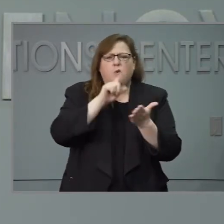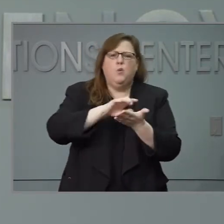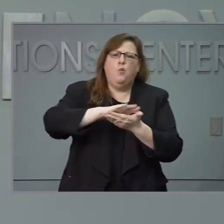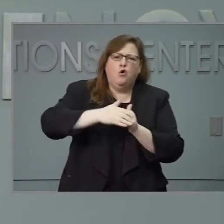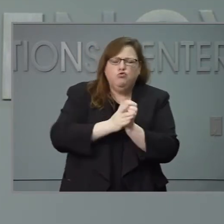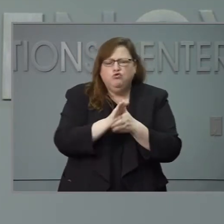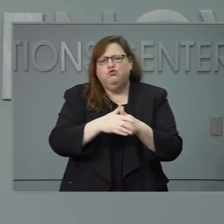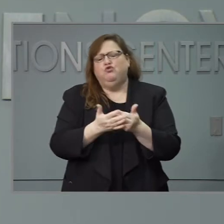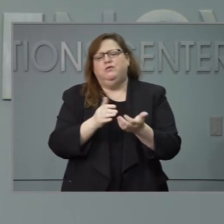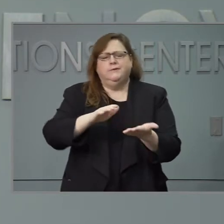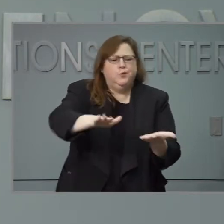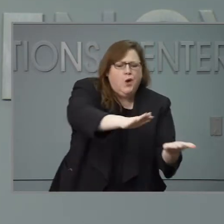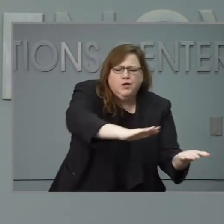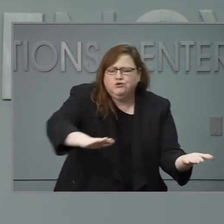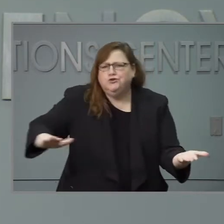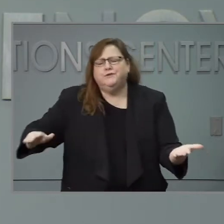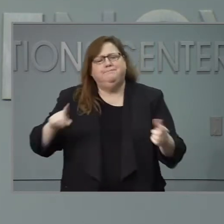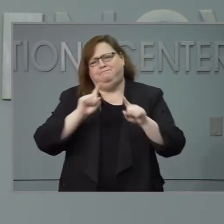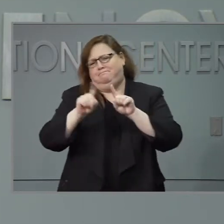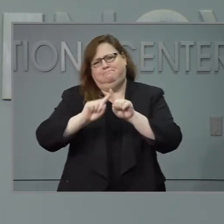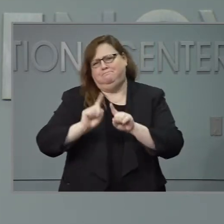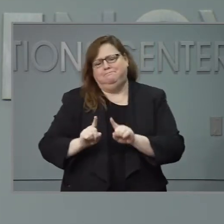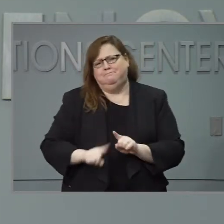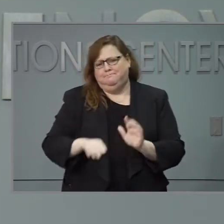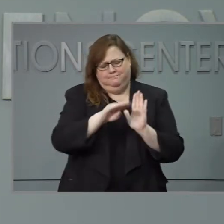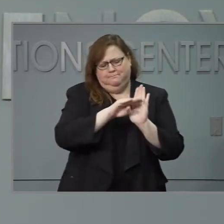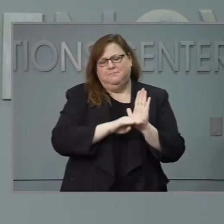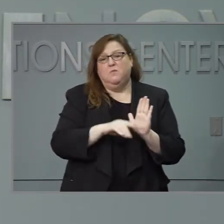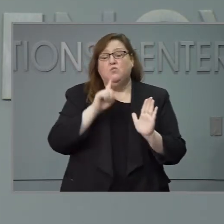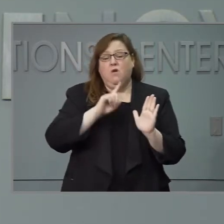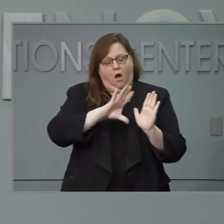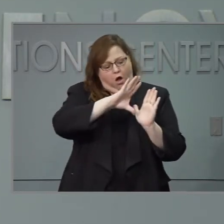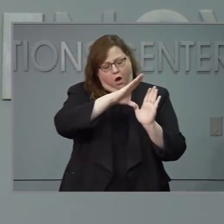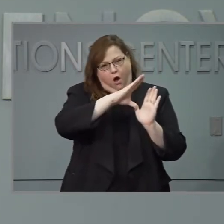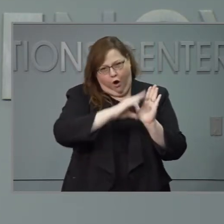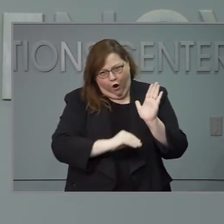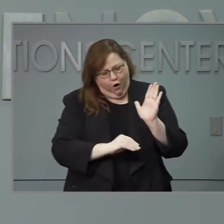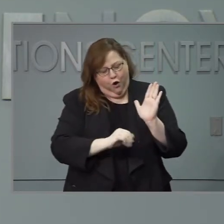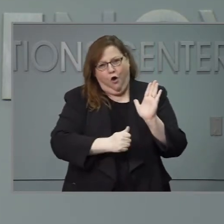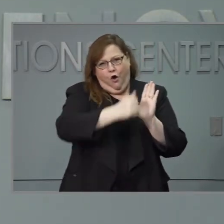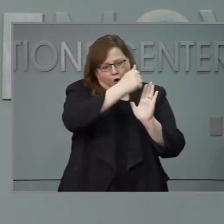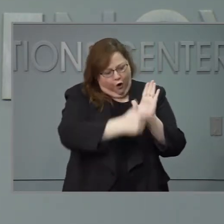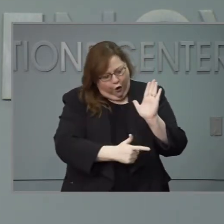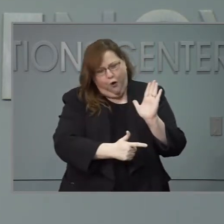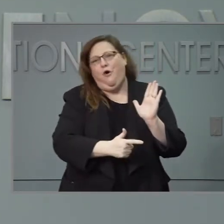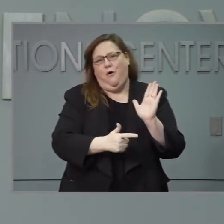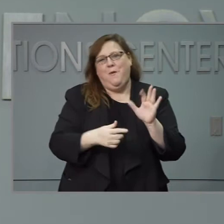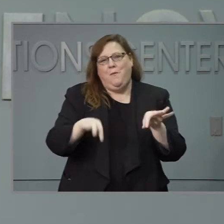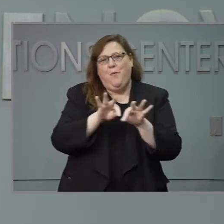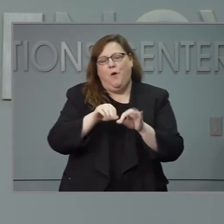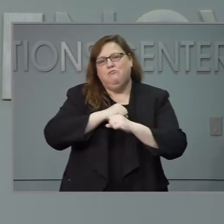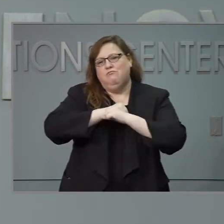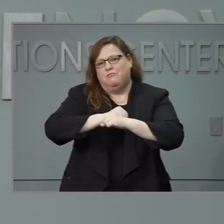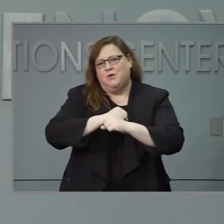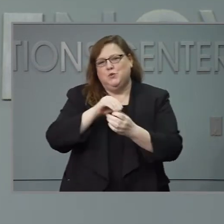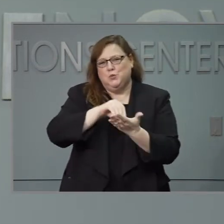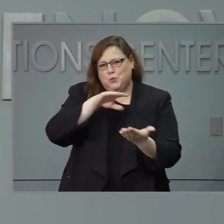OTRAS PERSONAS, CUANDO NO SABE QUE TIENE EL VIRUS